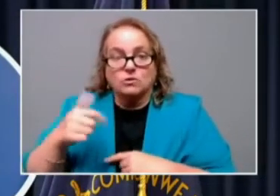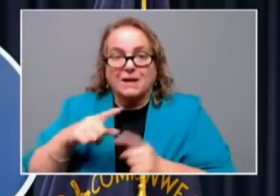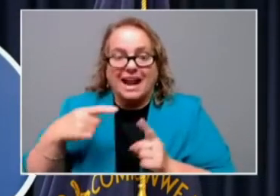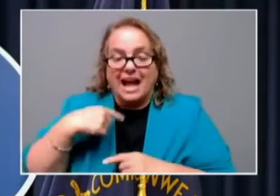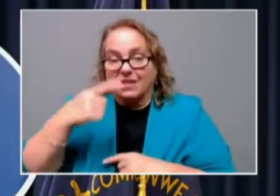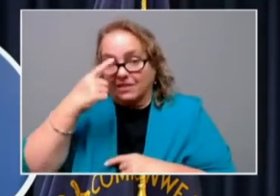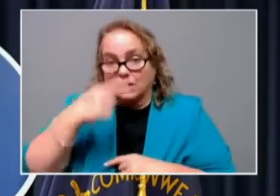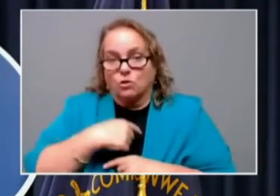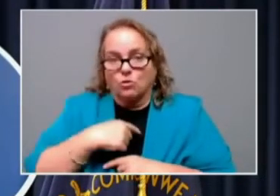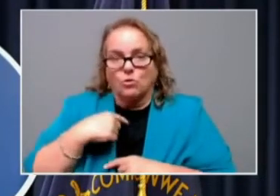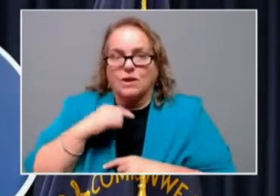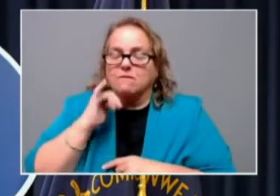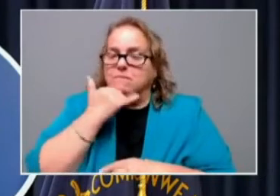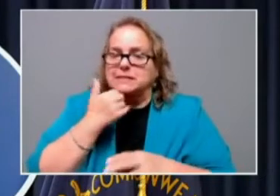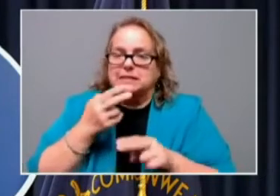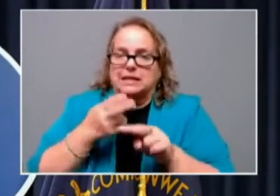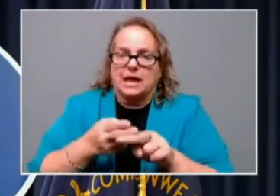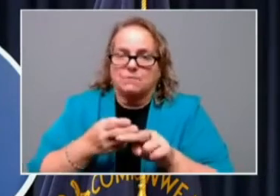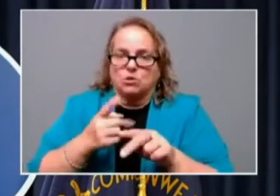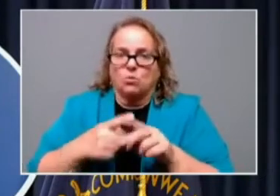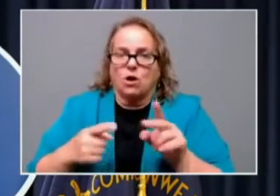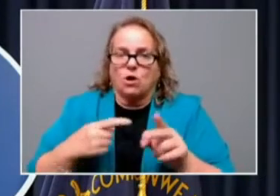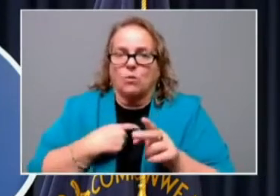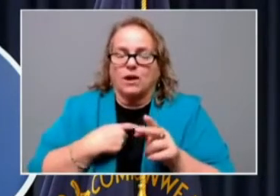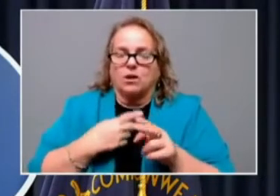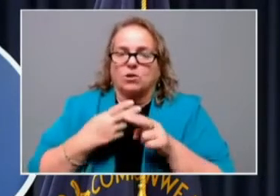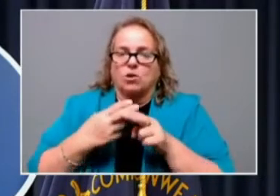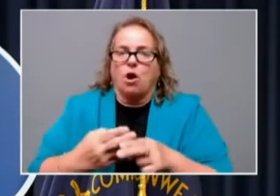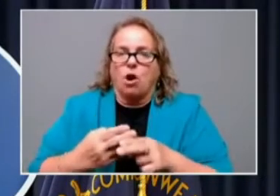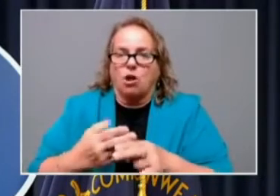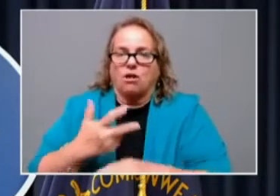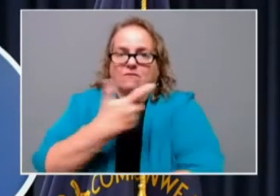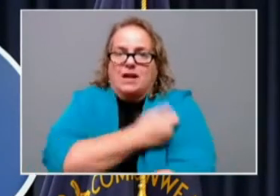what we call vaccine mandates because there is not a mandate that anybody